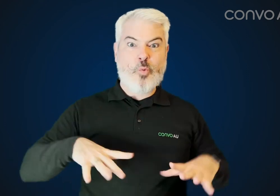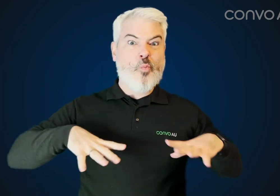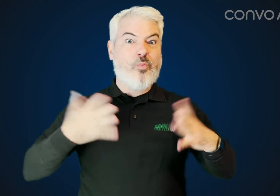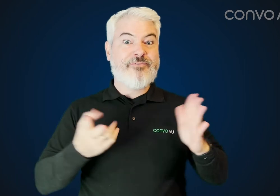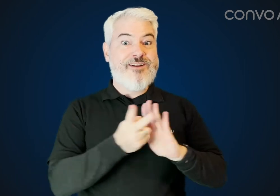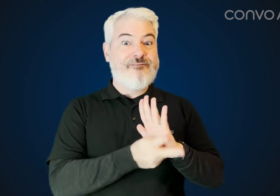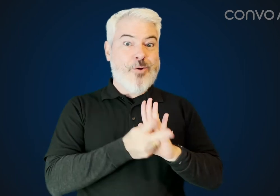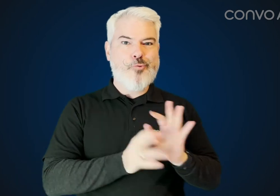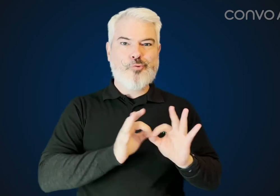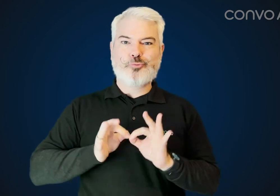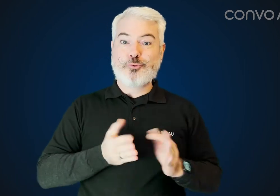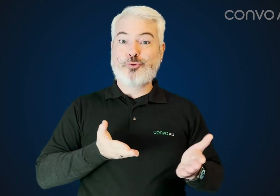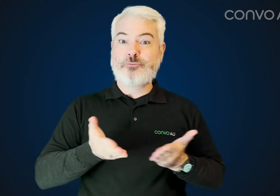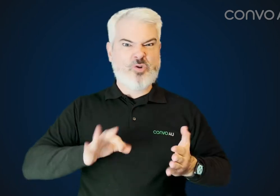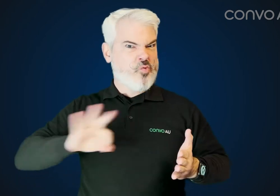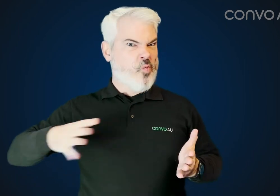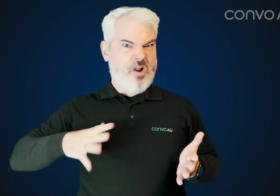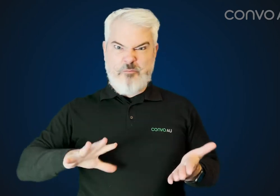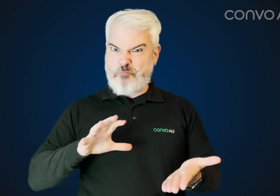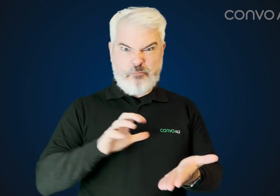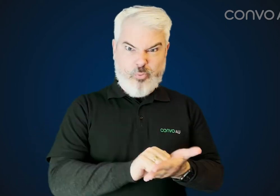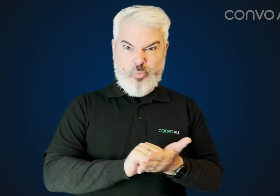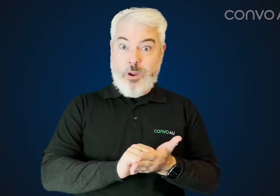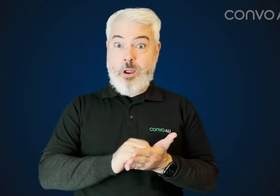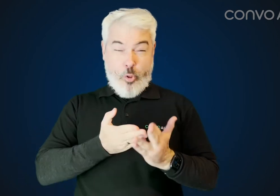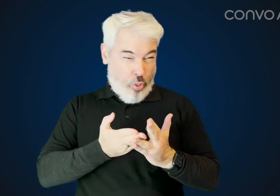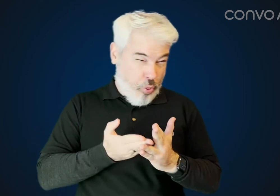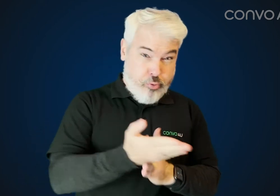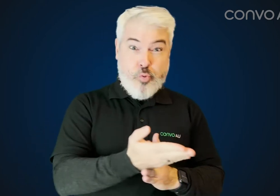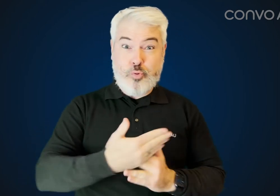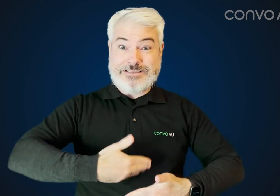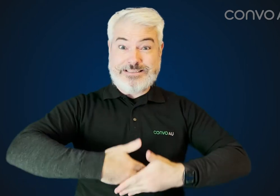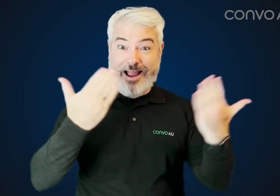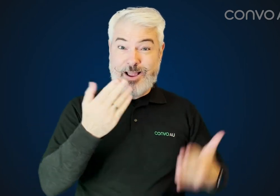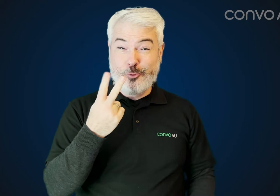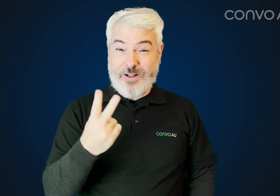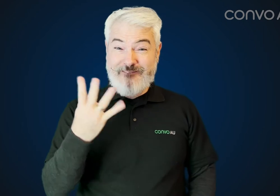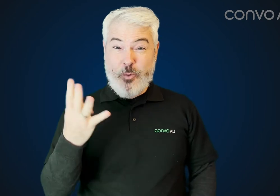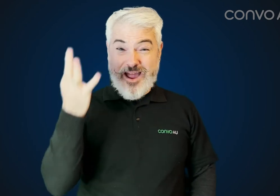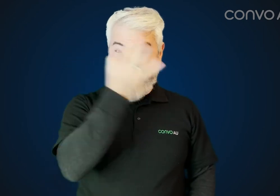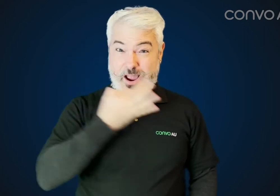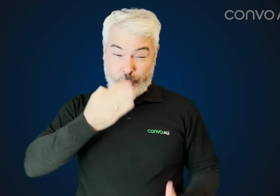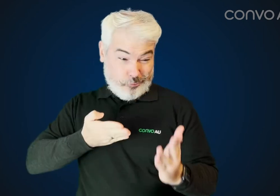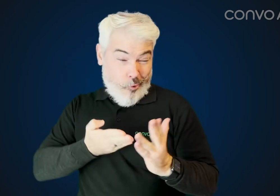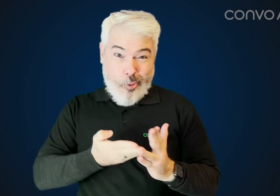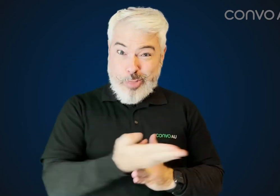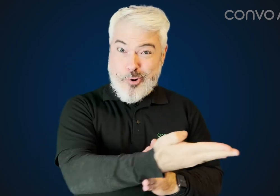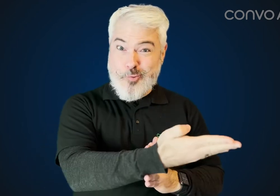and only on demand video interpreting service for 24 hours a day.